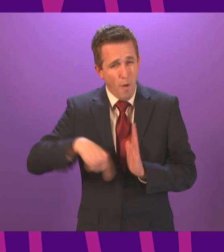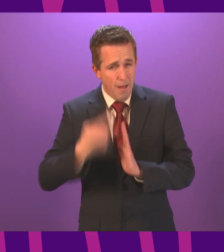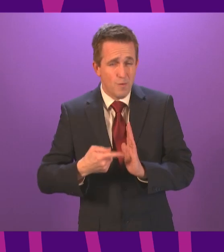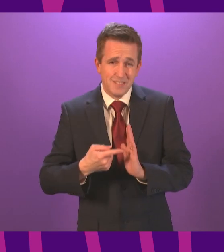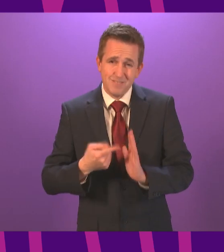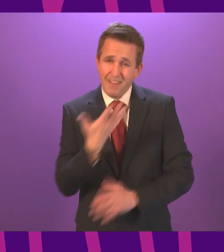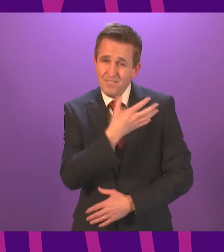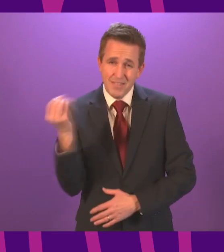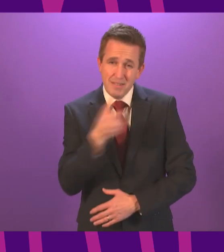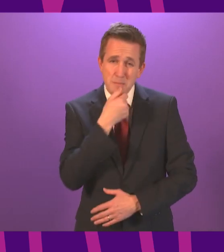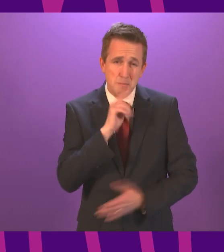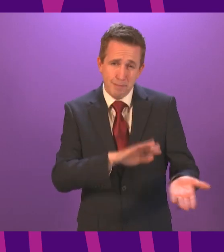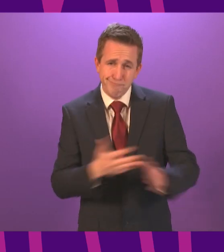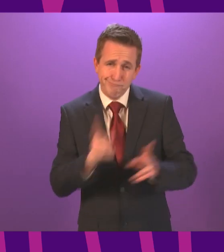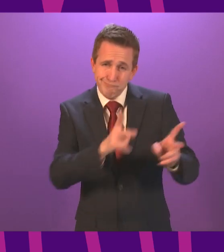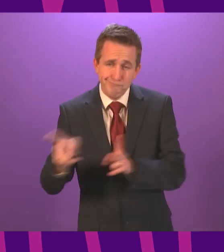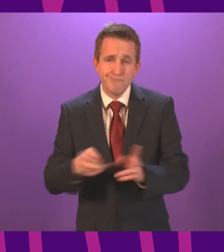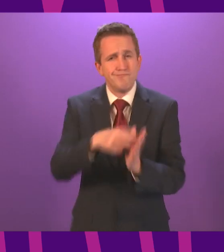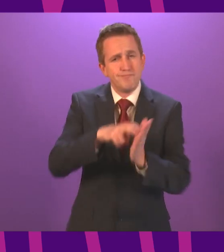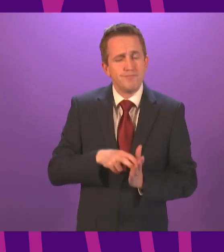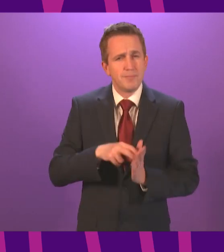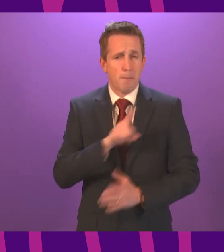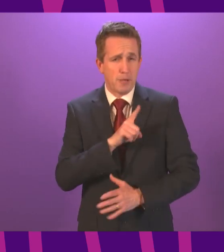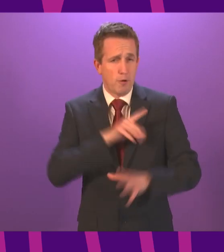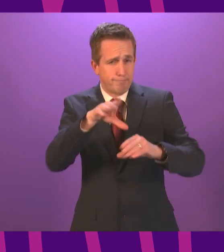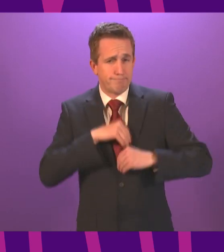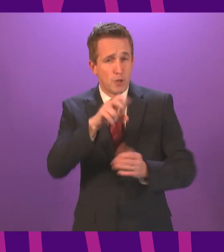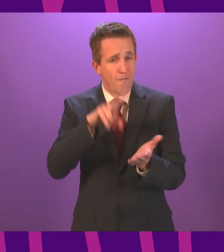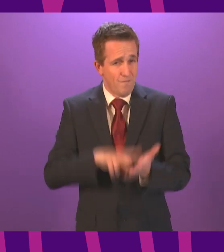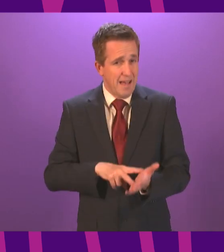of patients who had tested positive in the previous 28 days. The total number of deaths